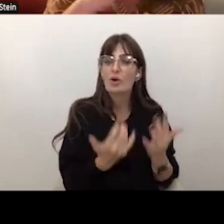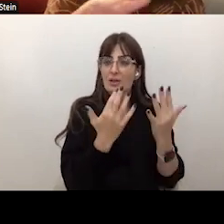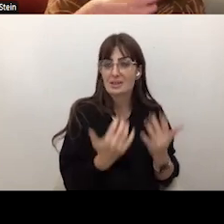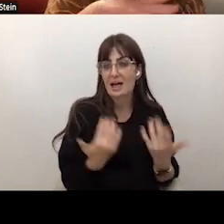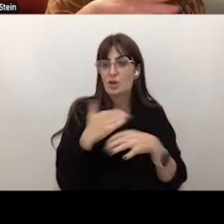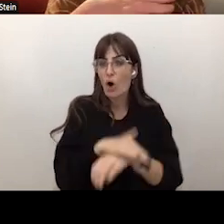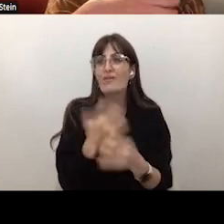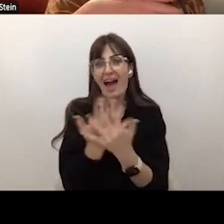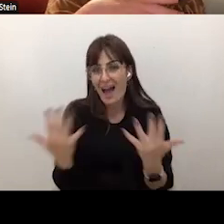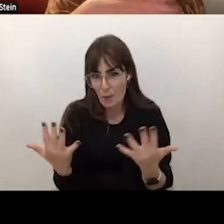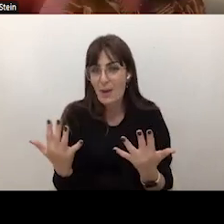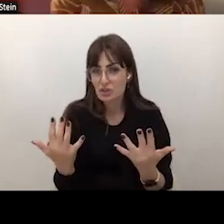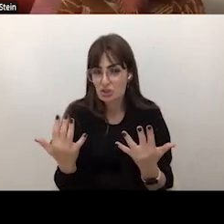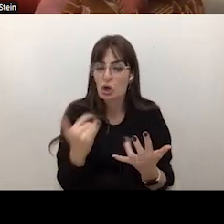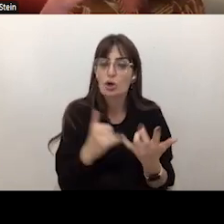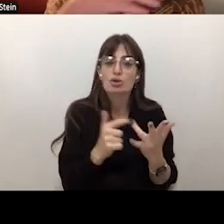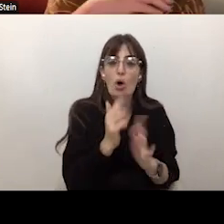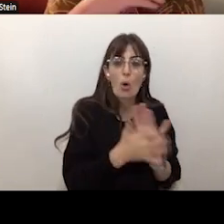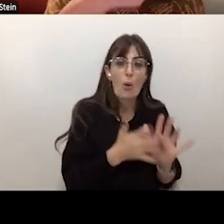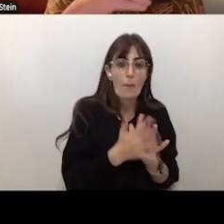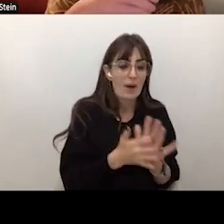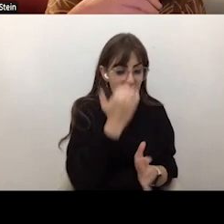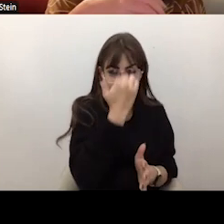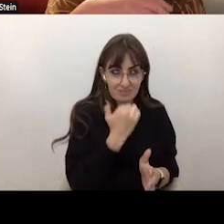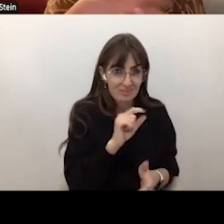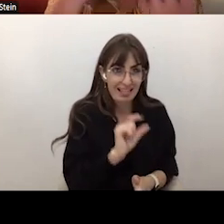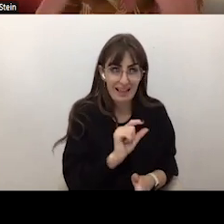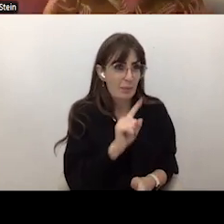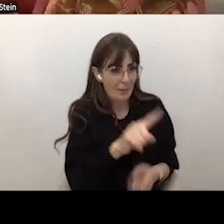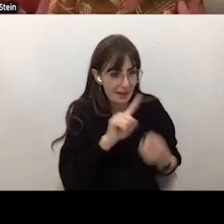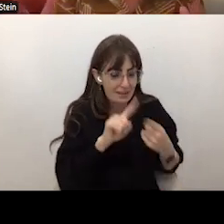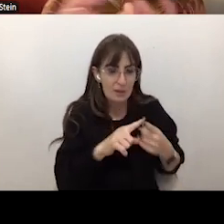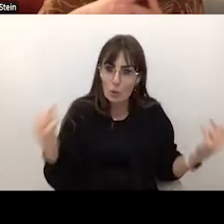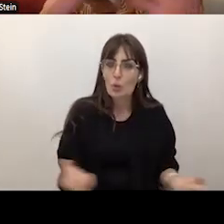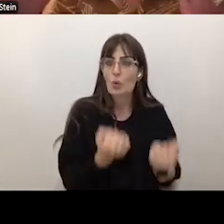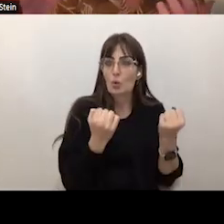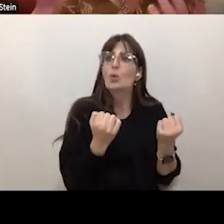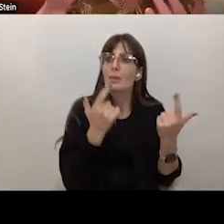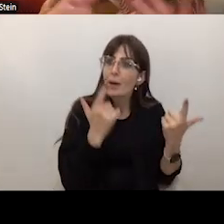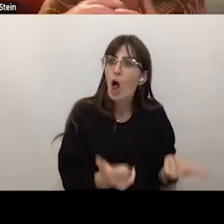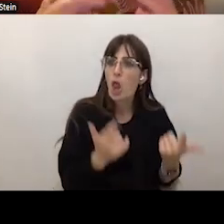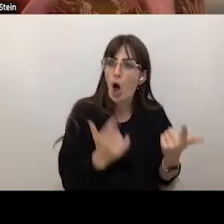you have found that even the mighty minimum might be too much initially to start you off with,